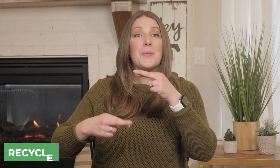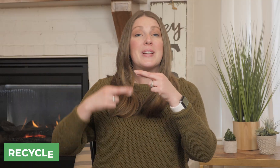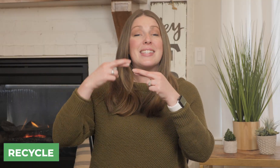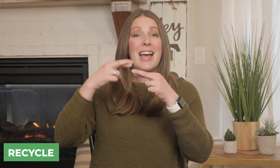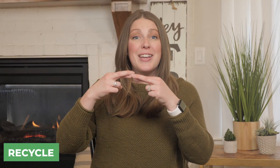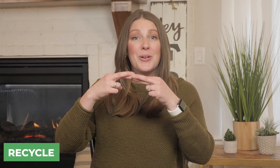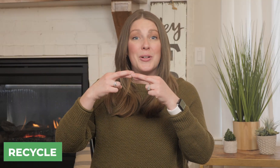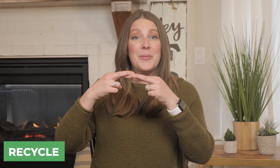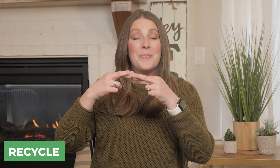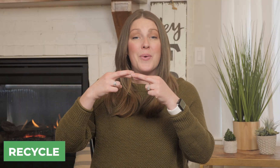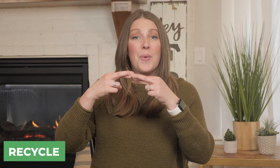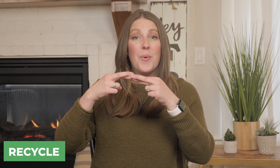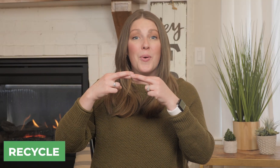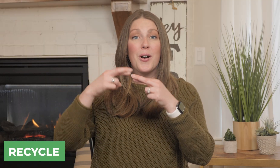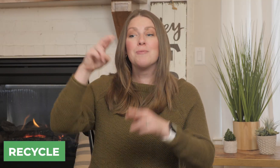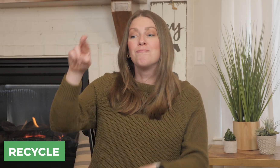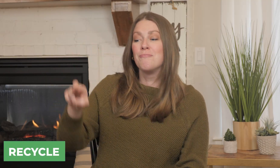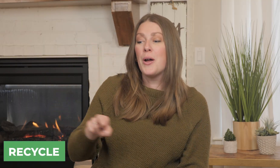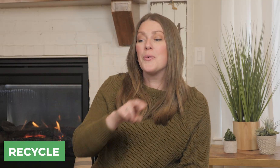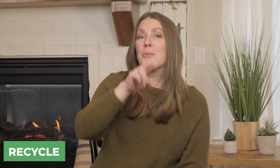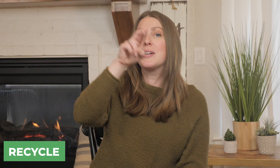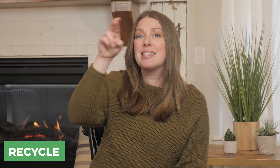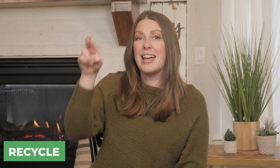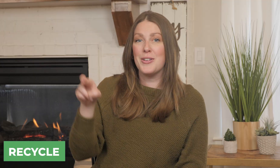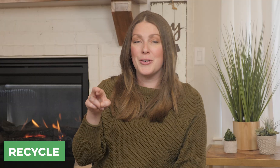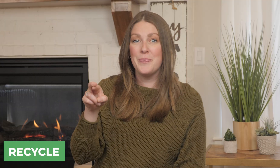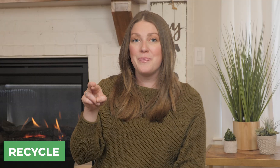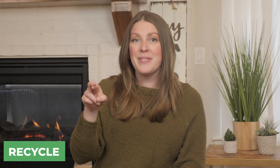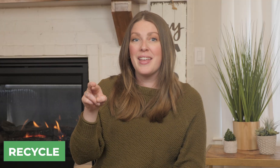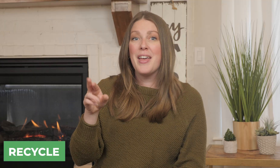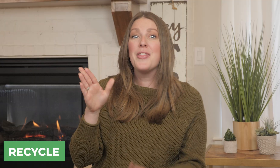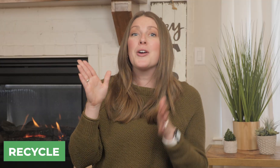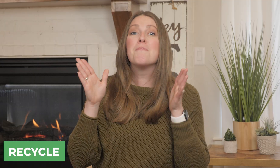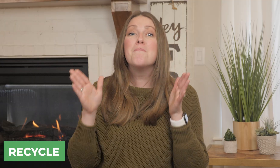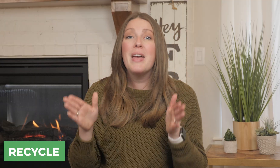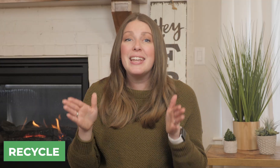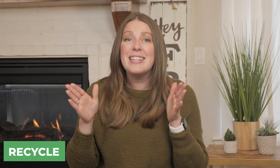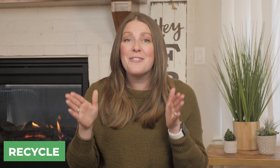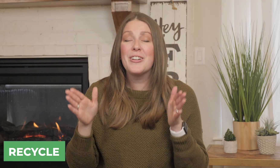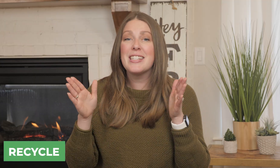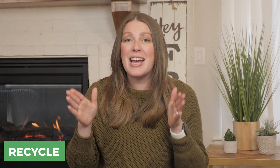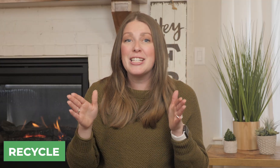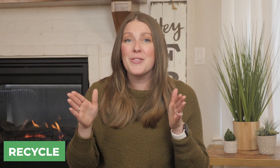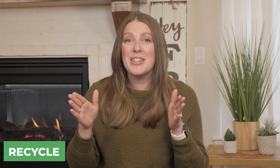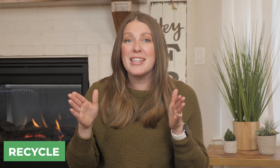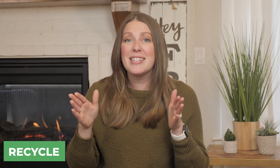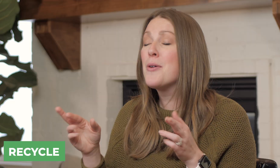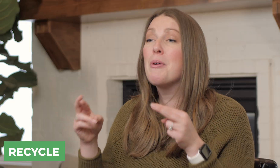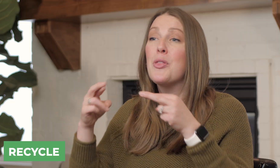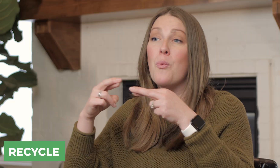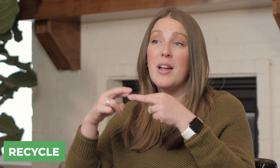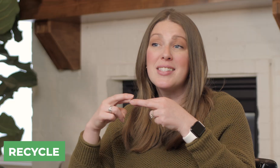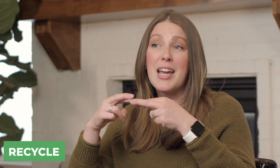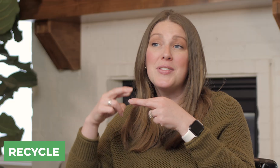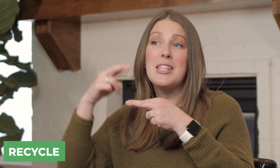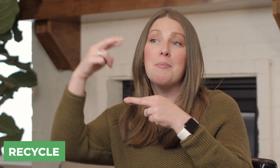Recycle or recycle, there are many different signs for this but the ones that I've seen